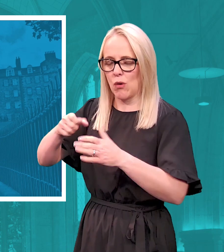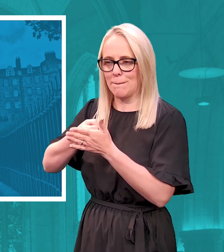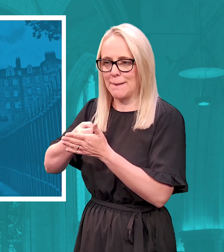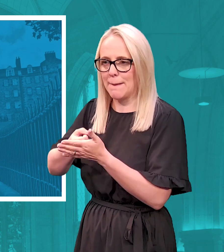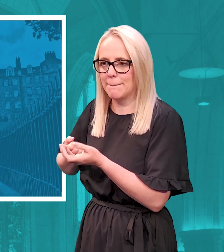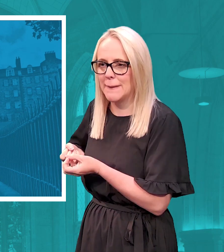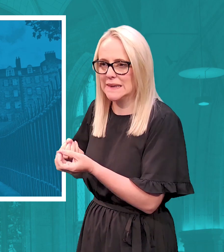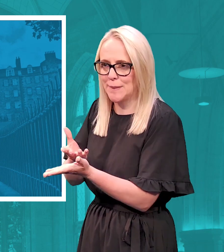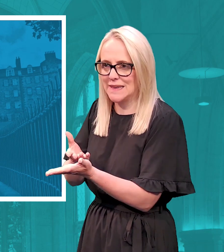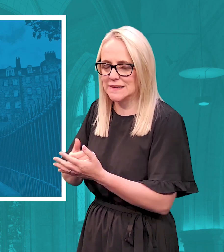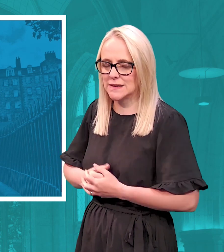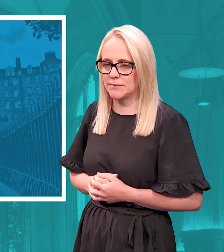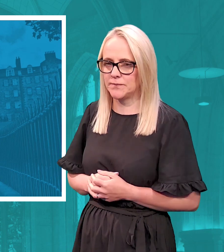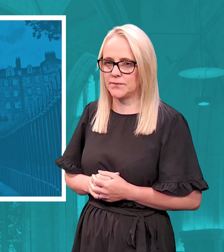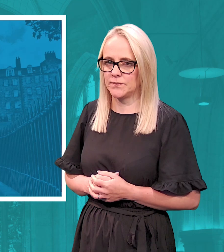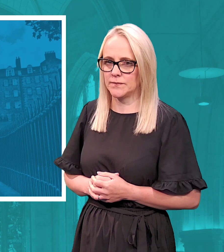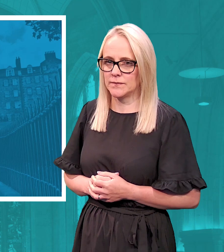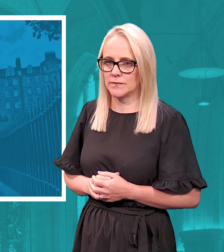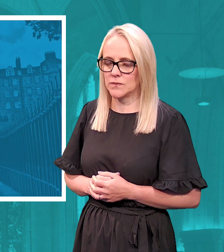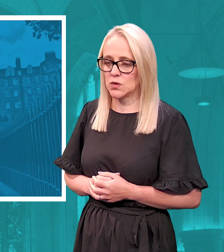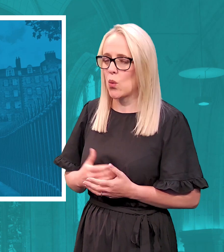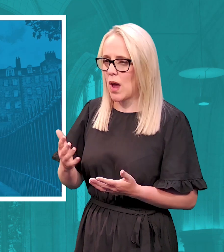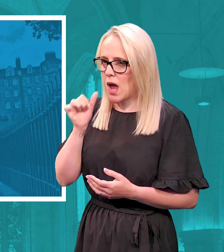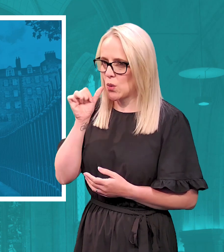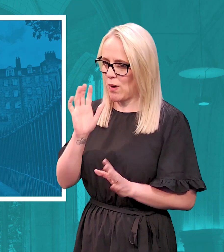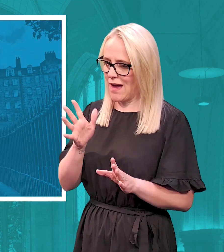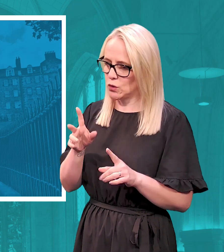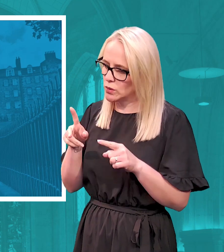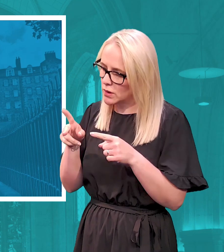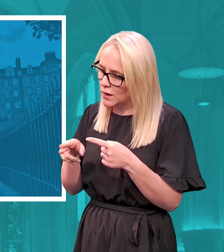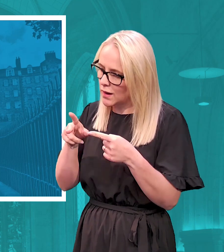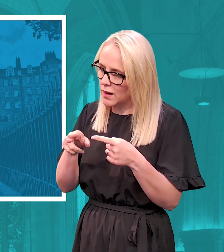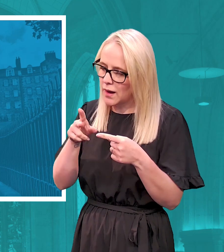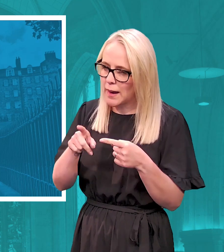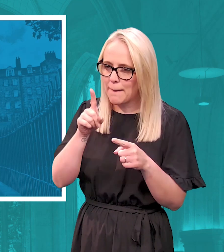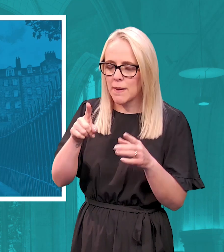Our emphasis may just now may be on pruning, but there's also planting.